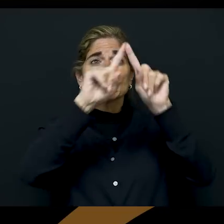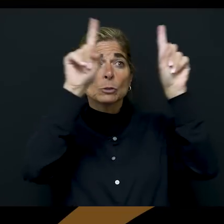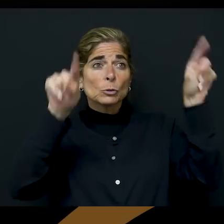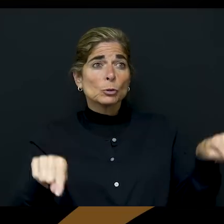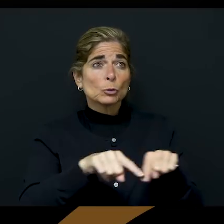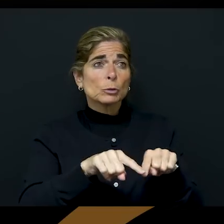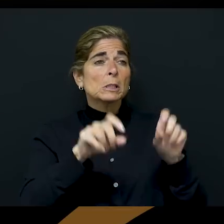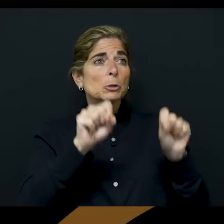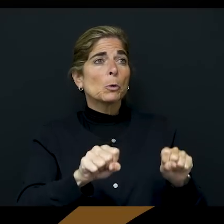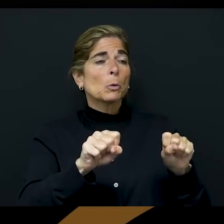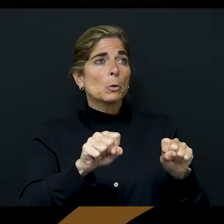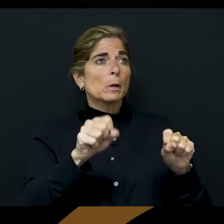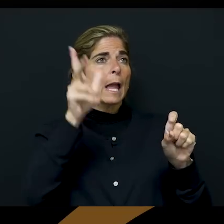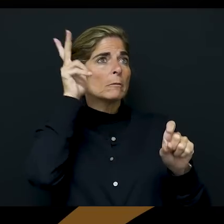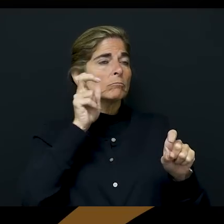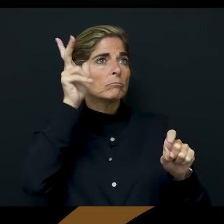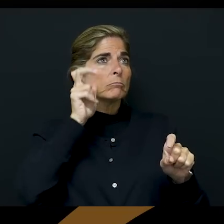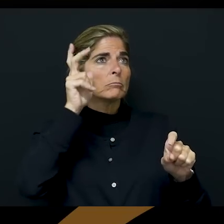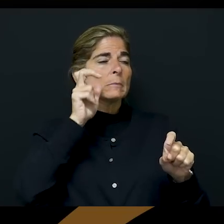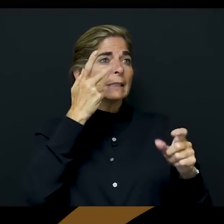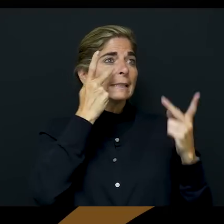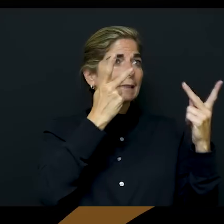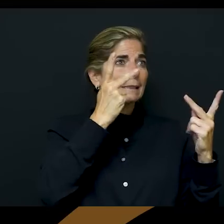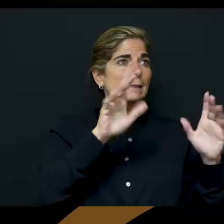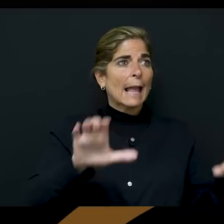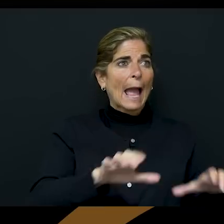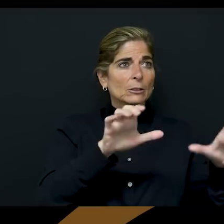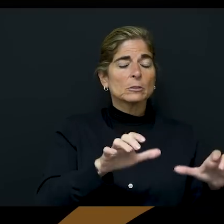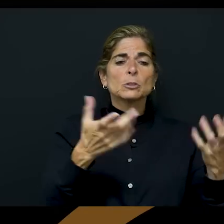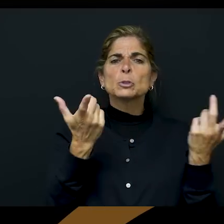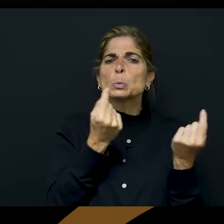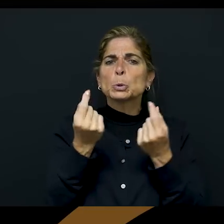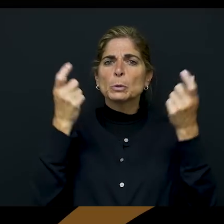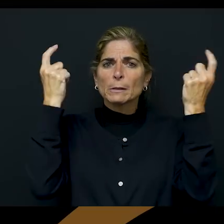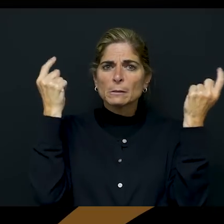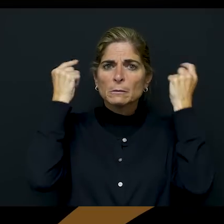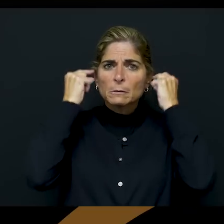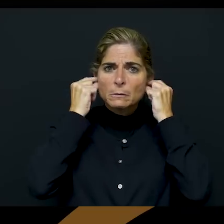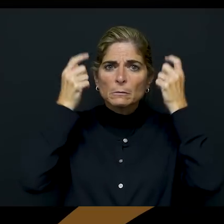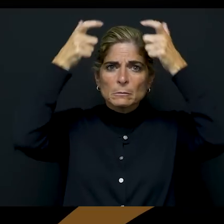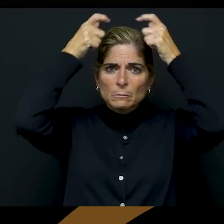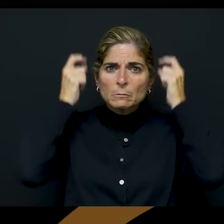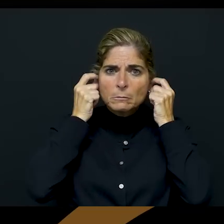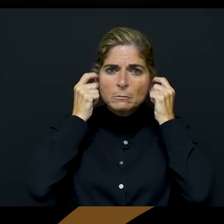so that blind people can also follow along with the action. In the cinema we use a headset. It's very simple to do.